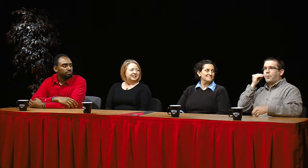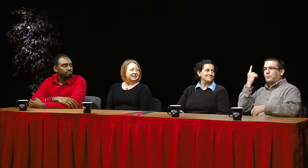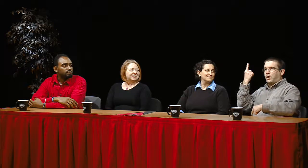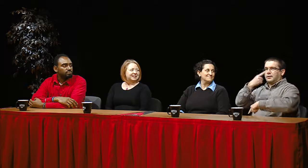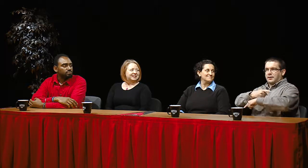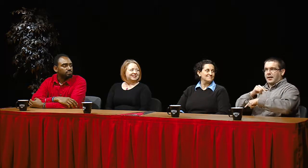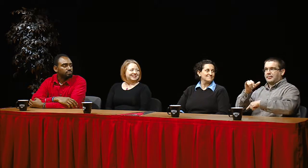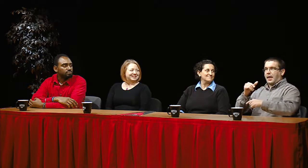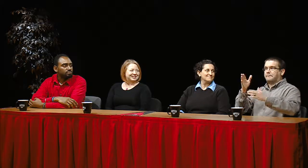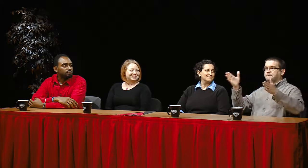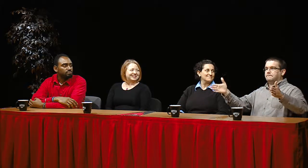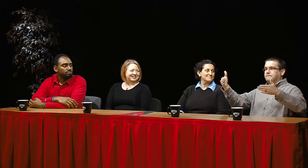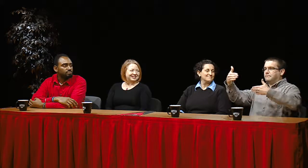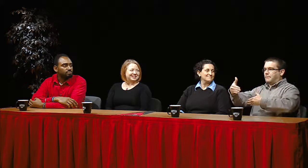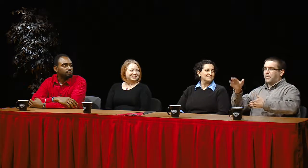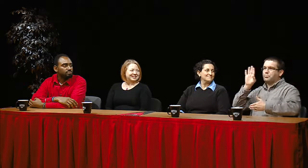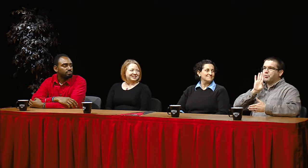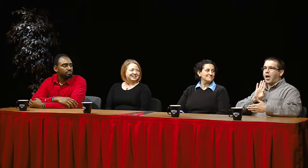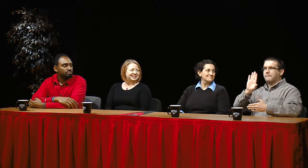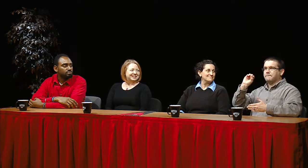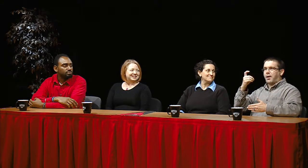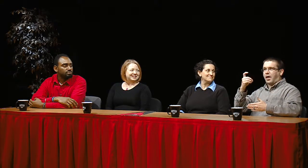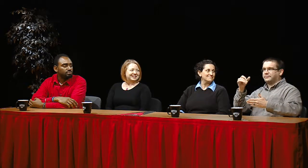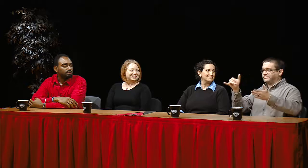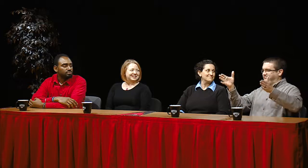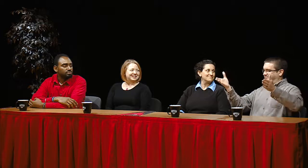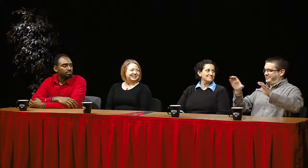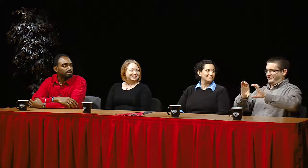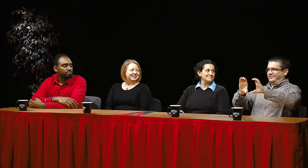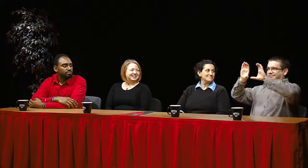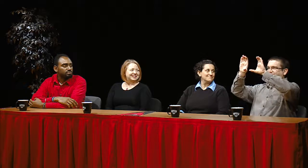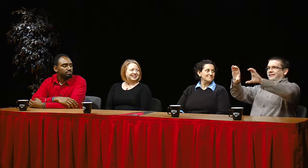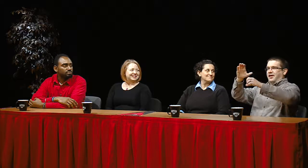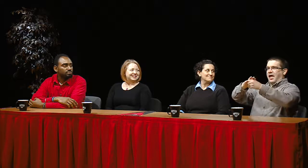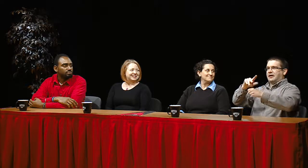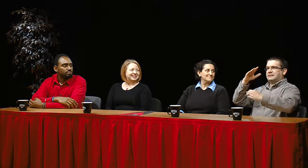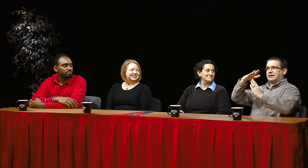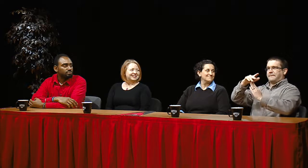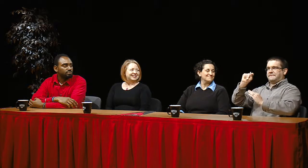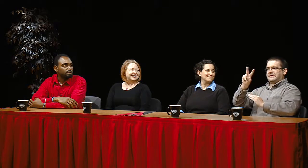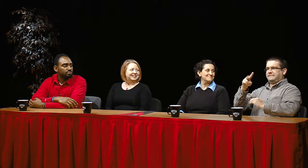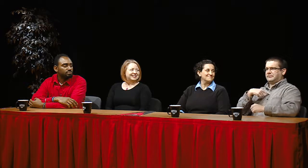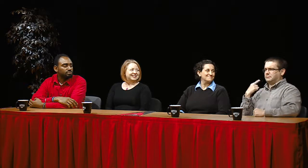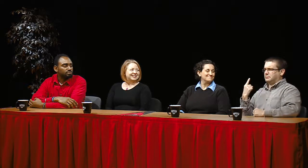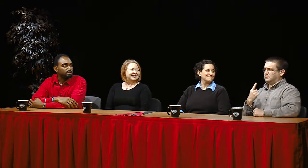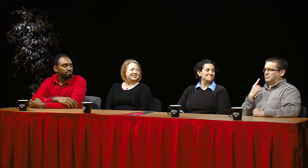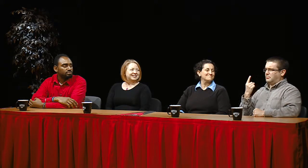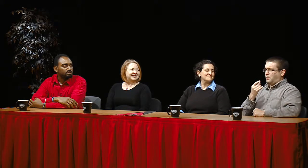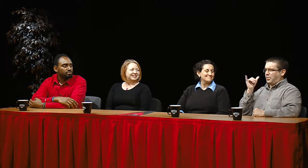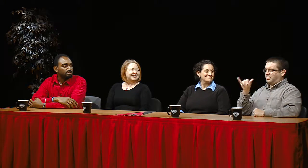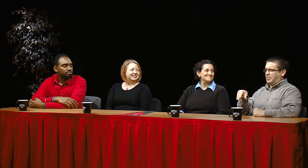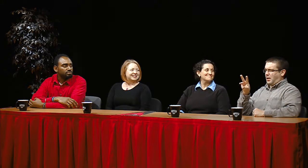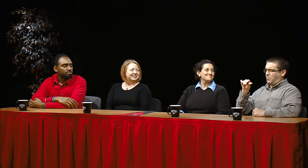everything that's happening in the captions and also take it in visually and auditorily allows for you to really have a greater understanding